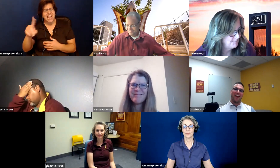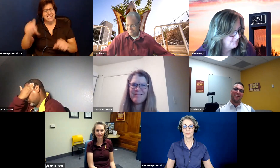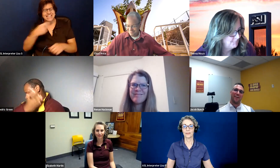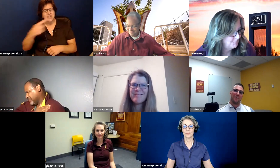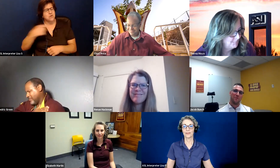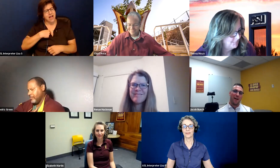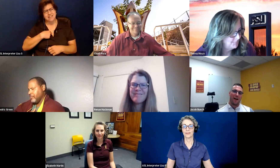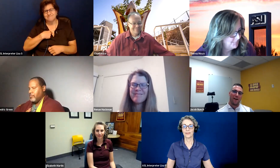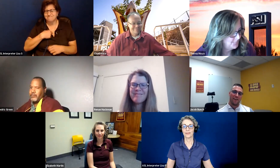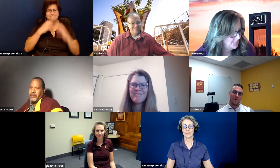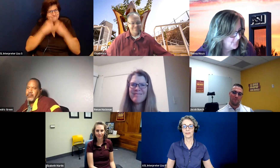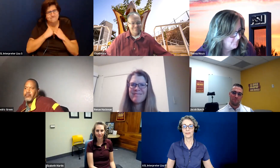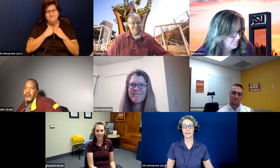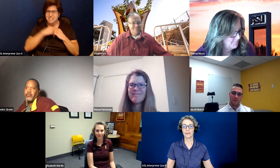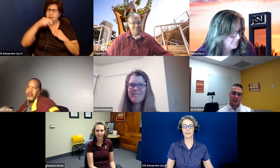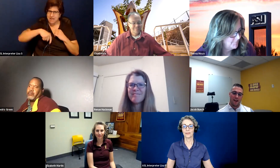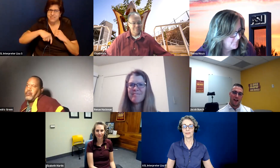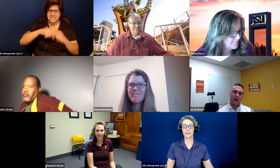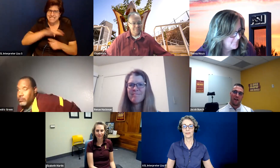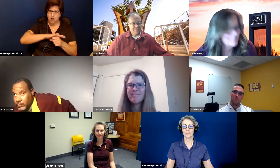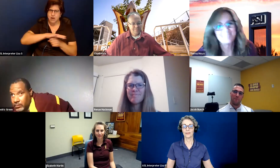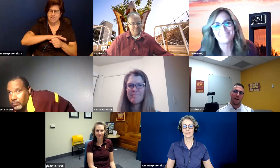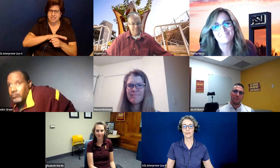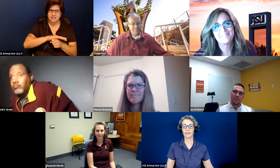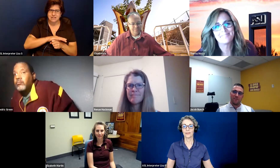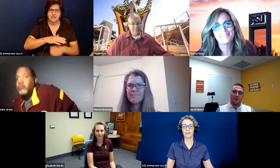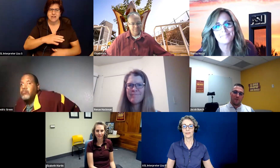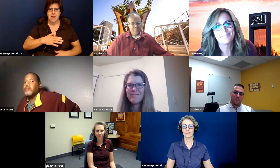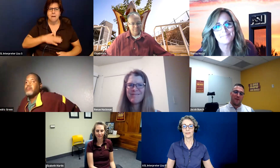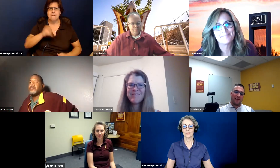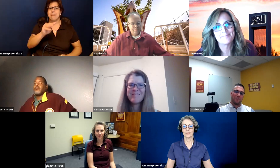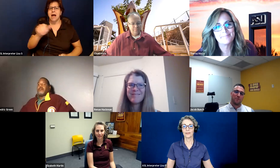And my mantra is always making sure that we provide